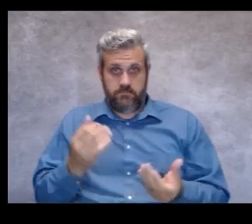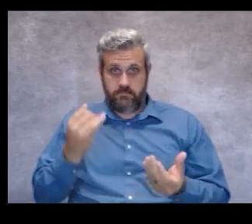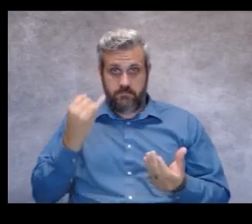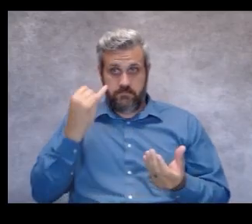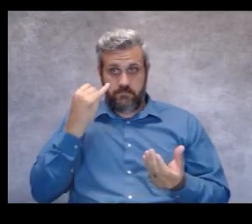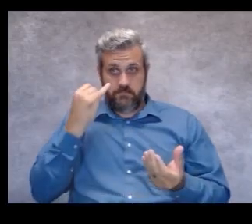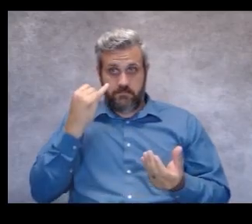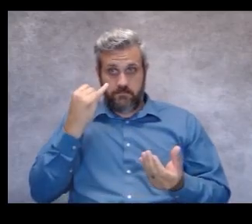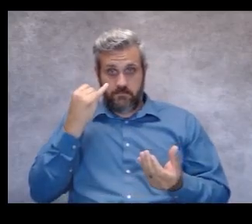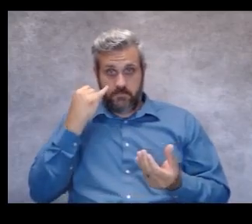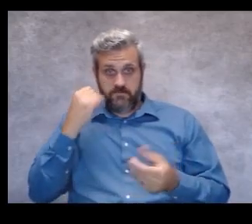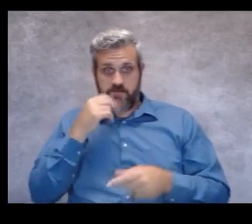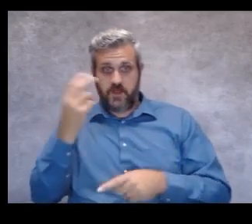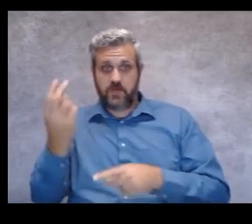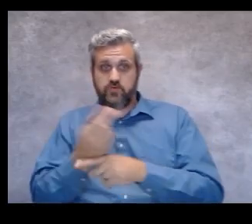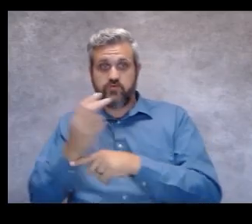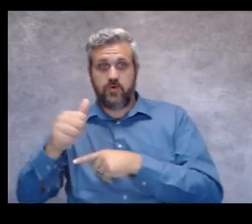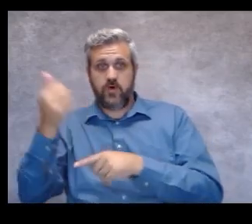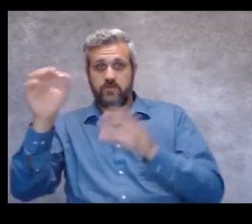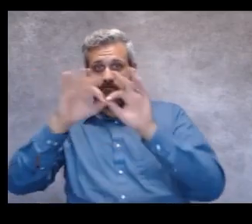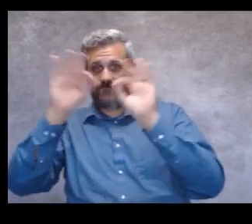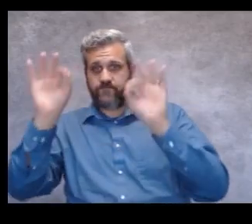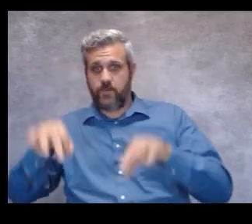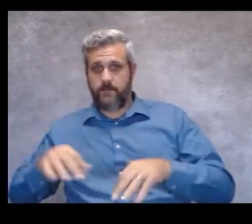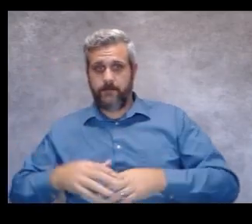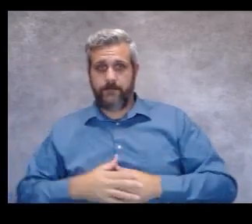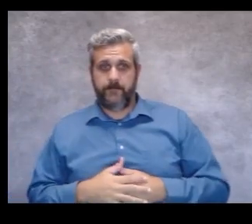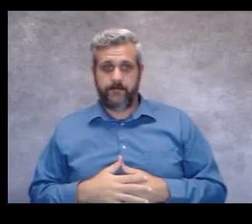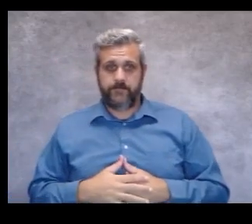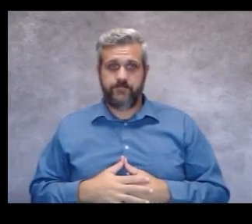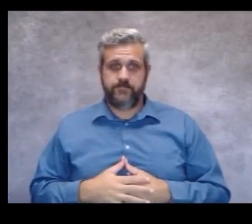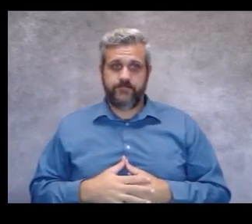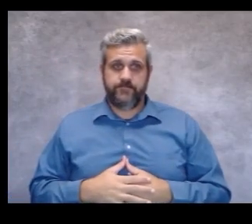not using the IC forms,